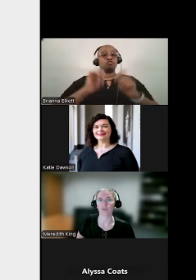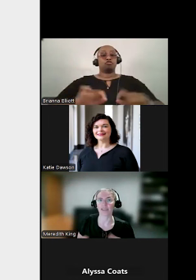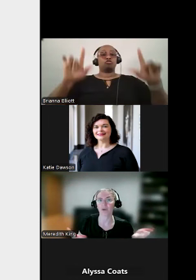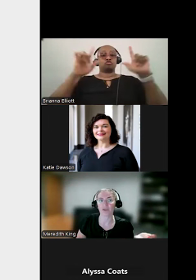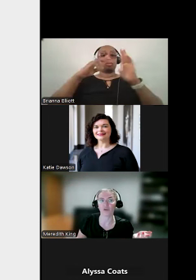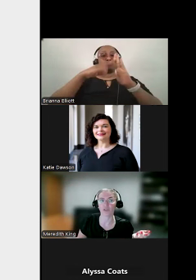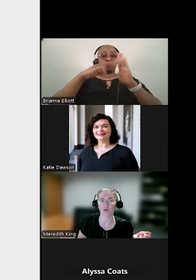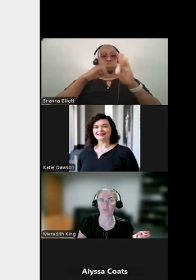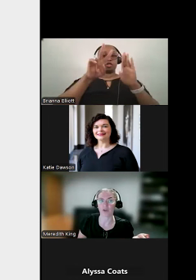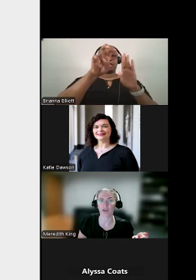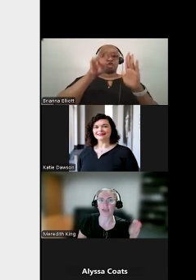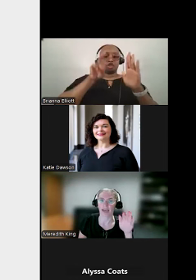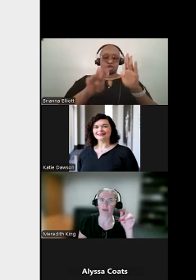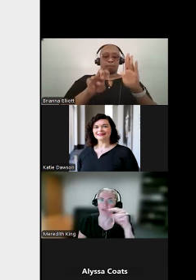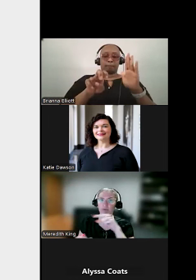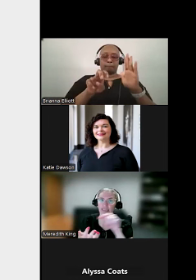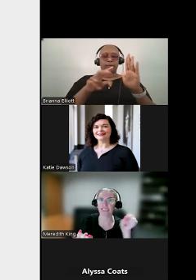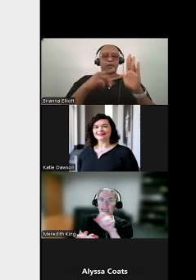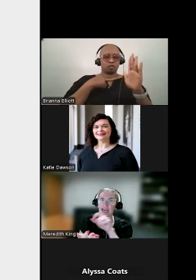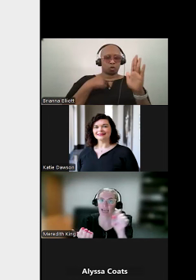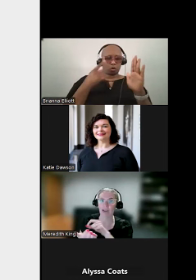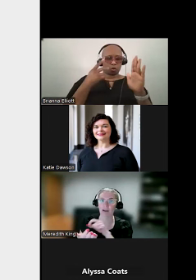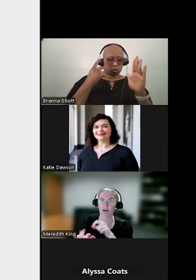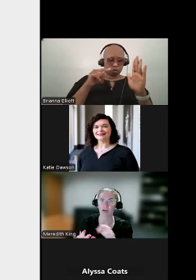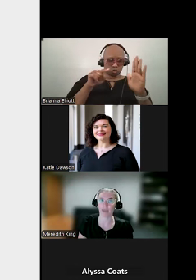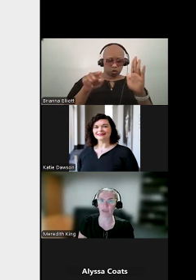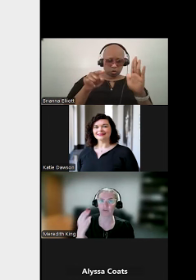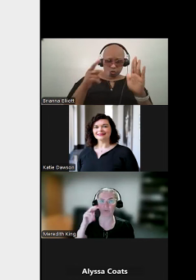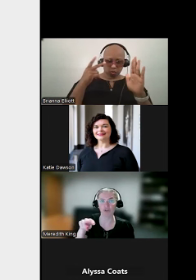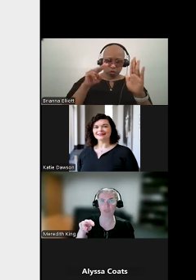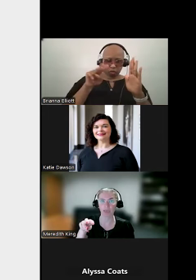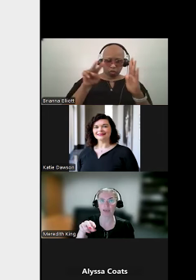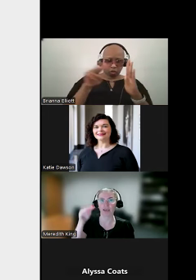the same way that you would sort of look and be able to see a heading on a page visually,